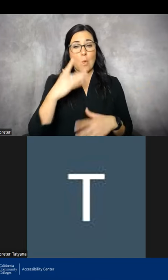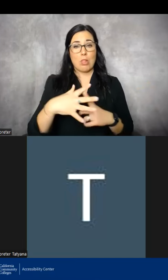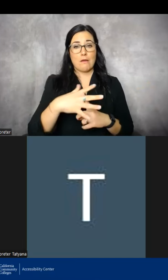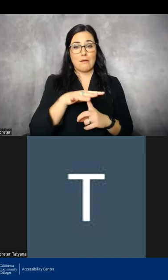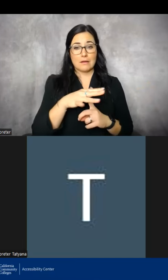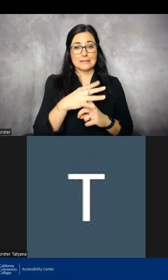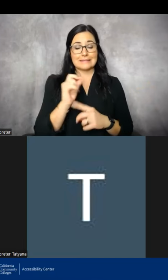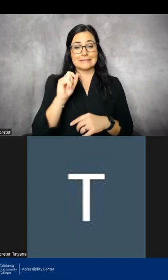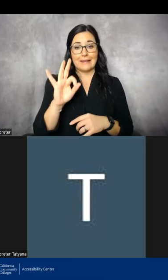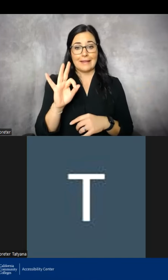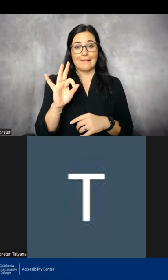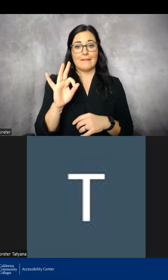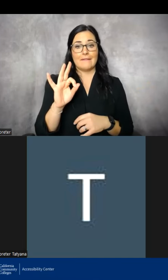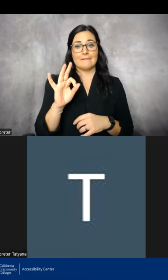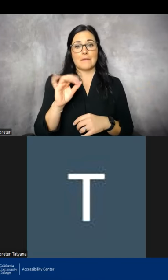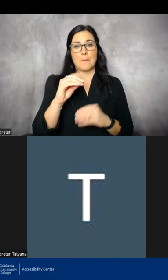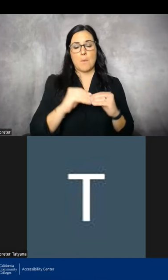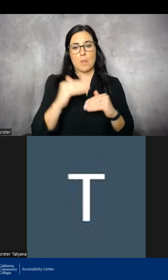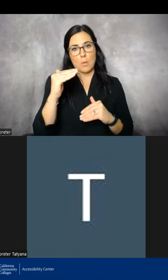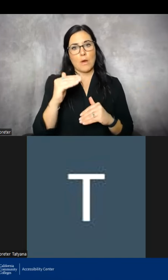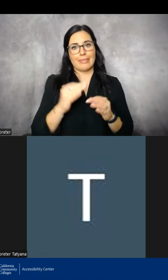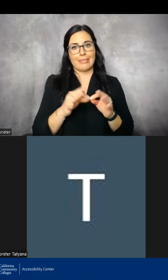if there is more than one language using a document,